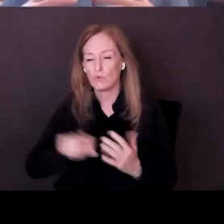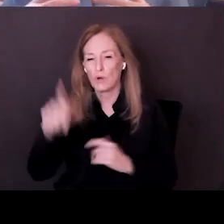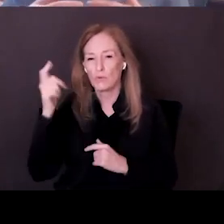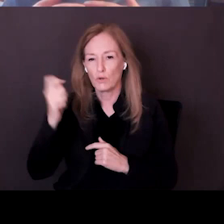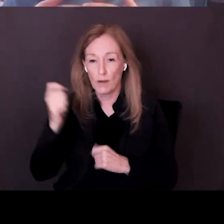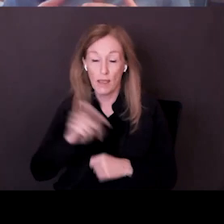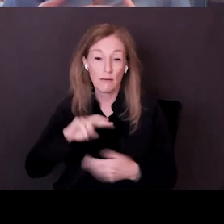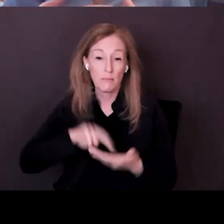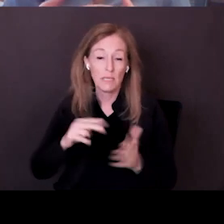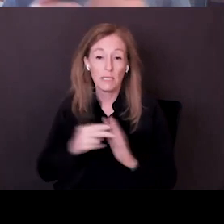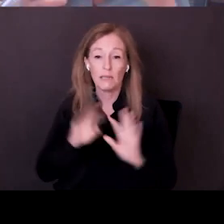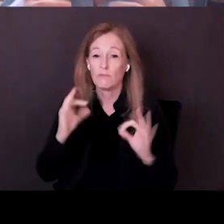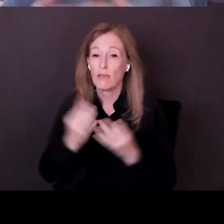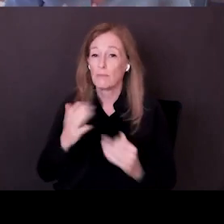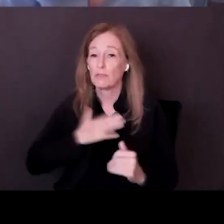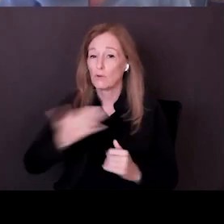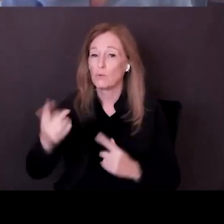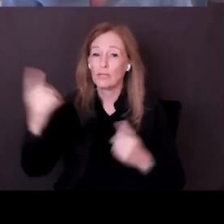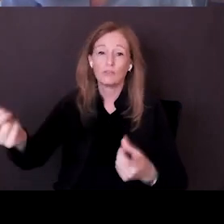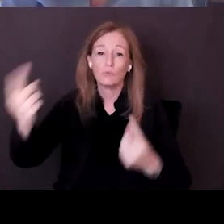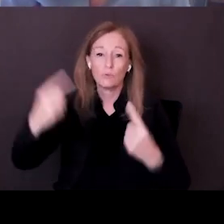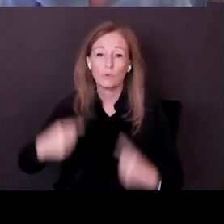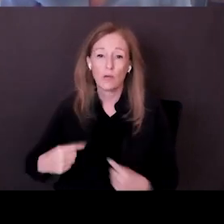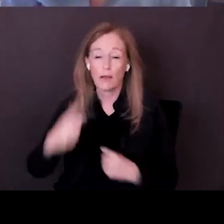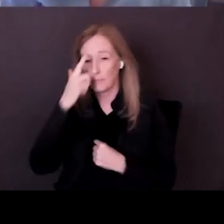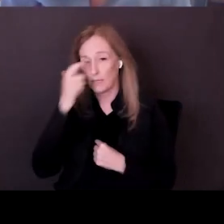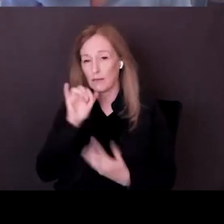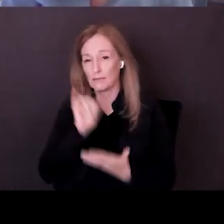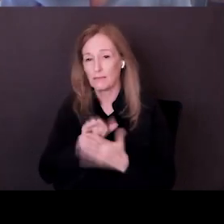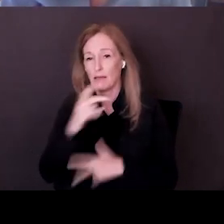THAT CARE. THEY ARE WILLING TO DRIVE TO GET THE RIGHT LEVEL OF